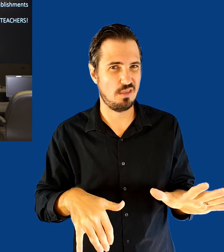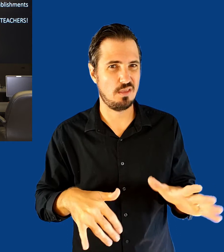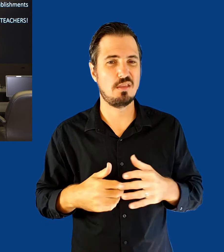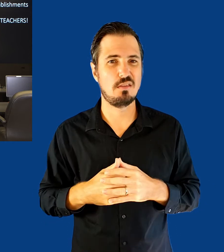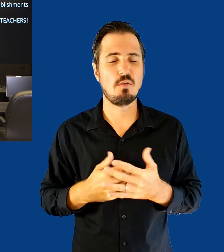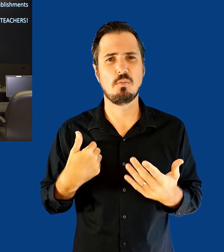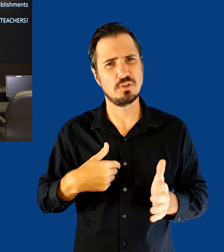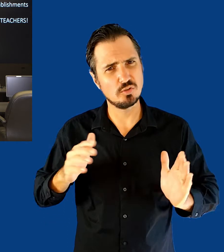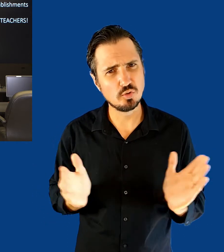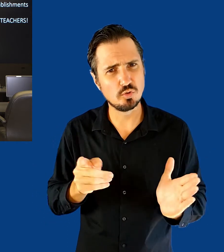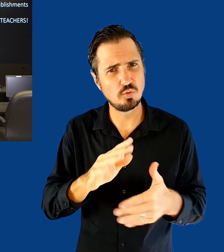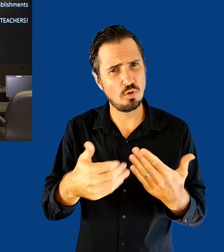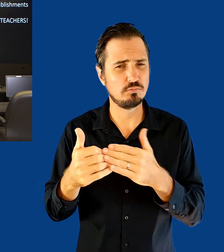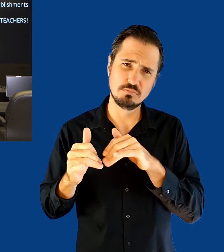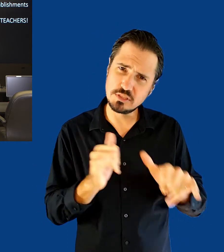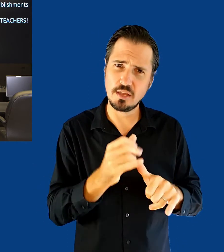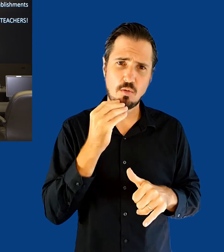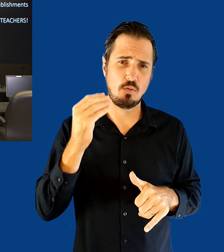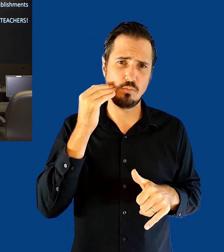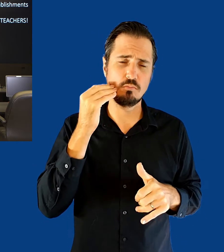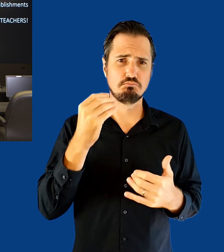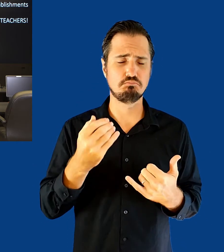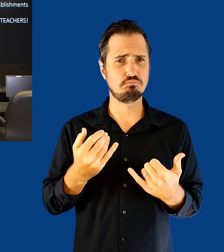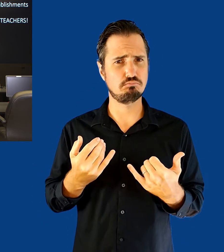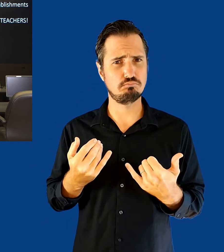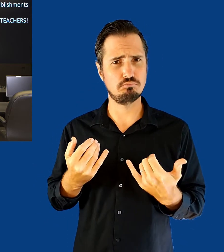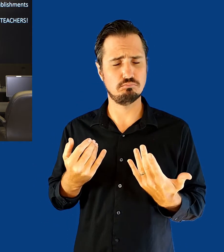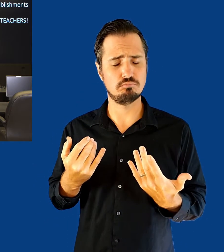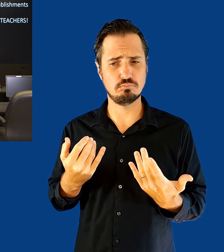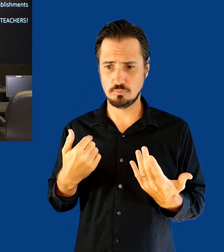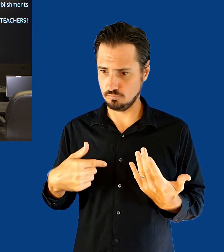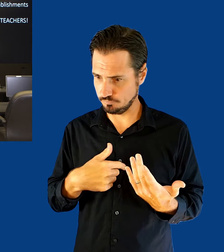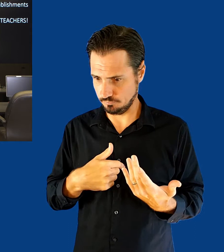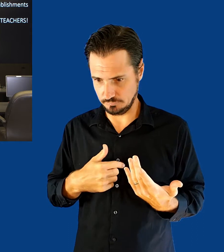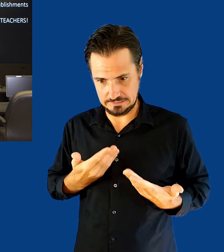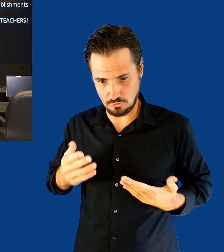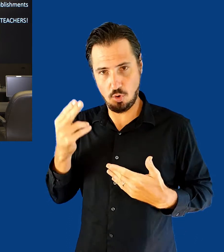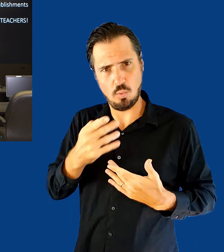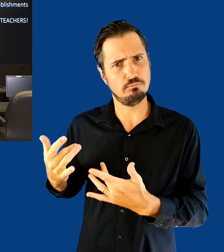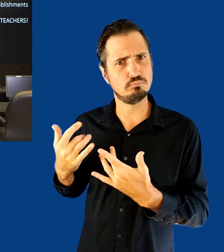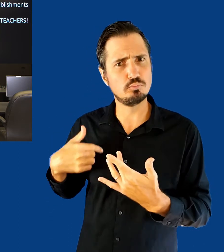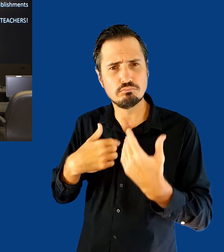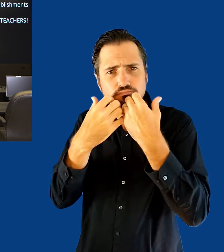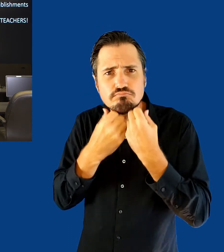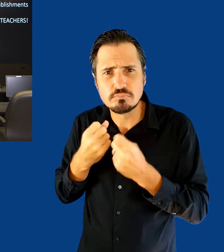Our culture of taking care of one another, and helping to keep each other safe, has continued to protect us from this disease.